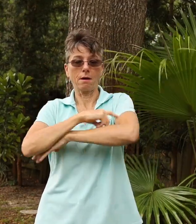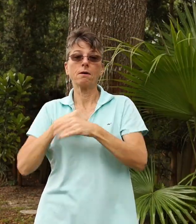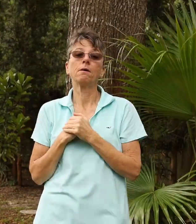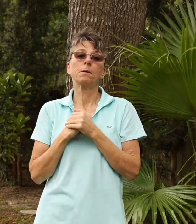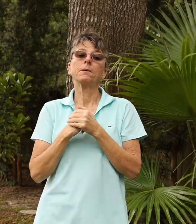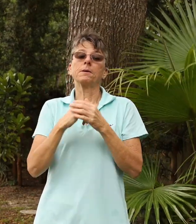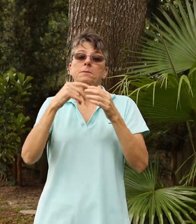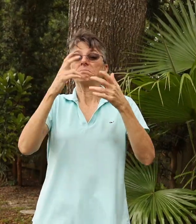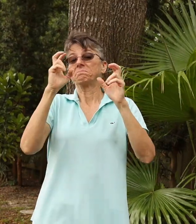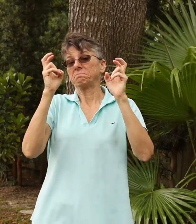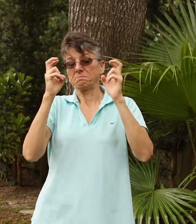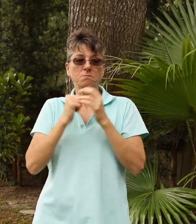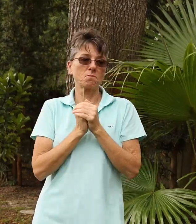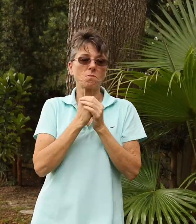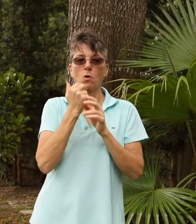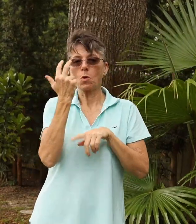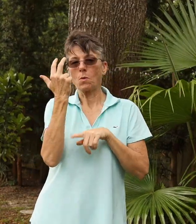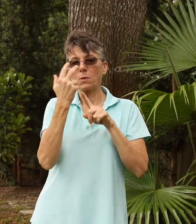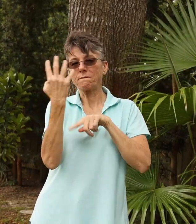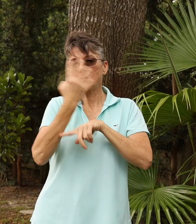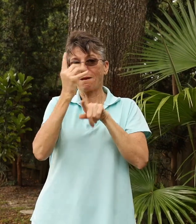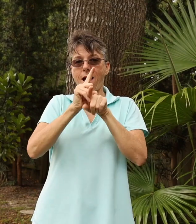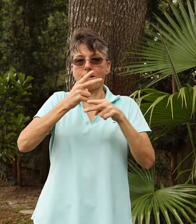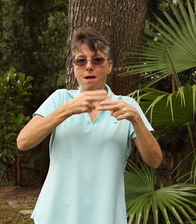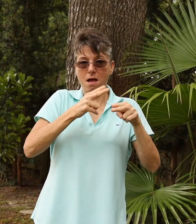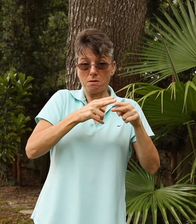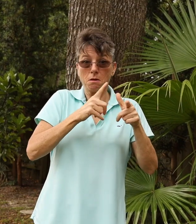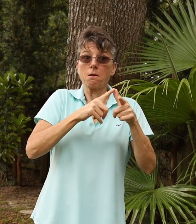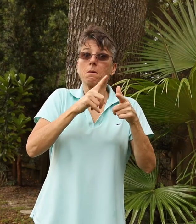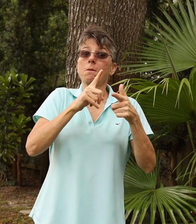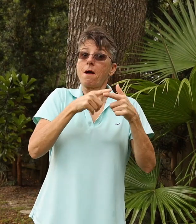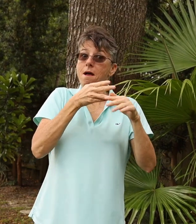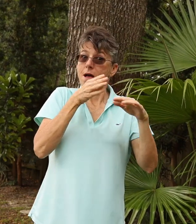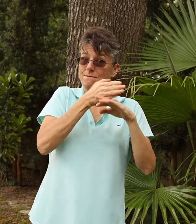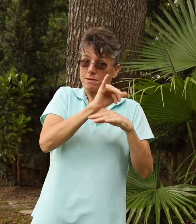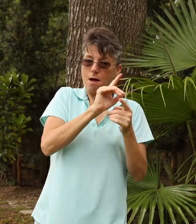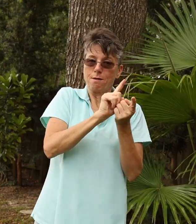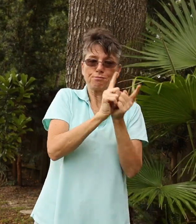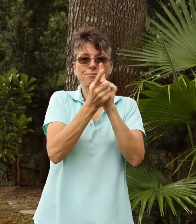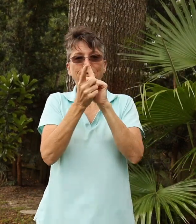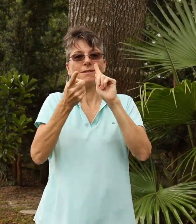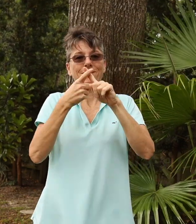It takes approximately 3-4 days as an egg.